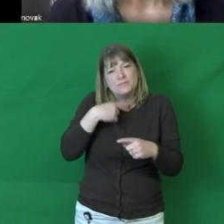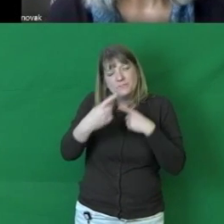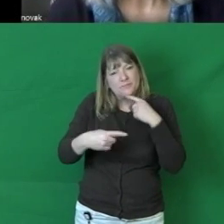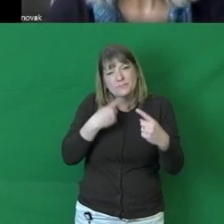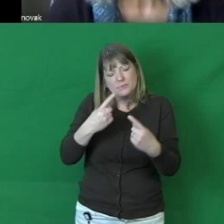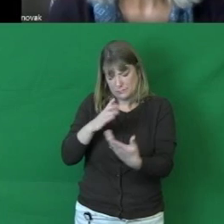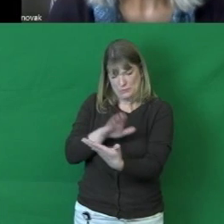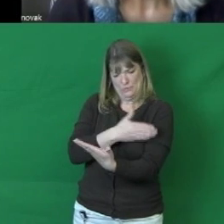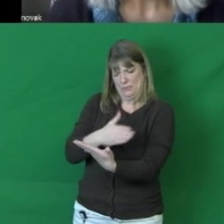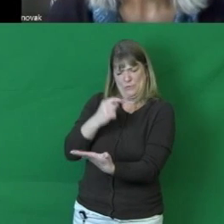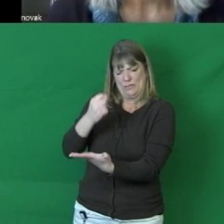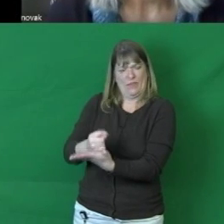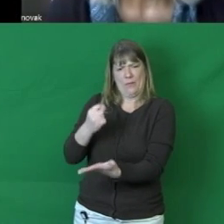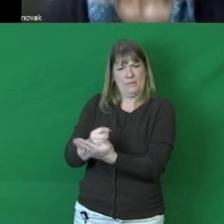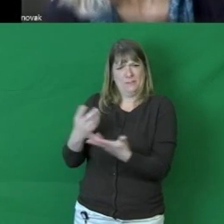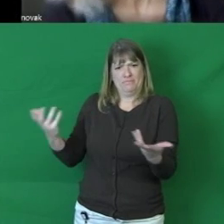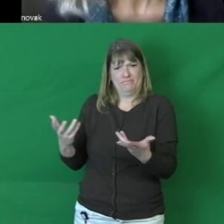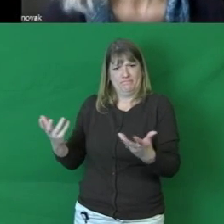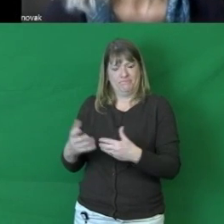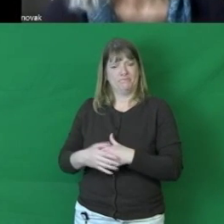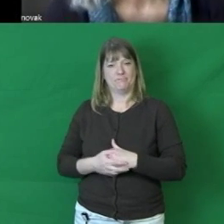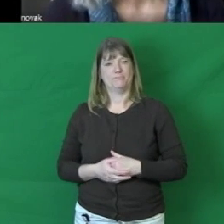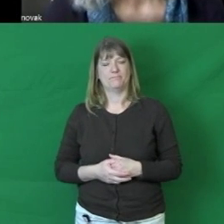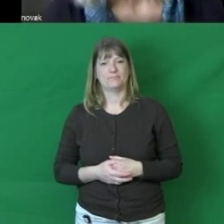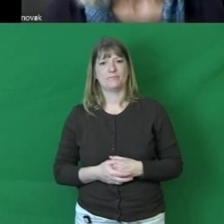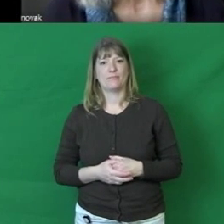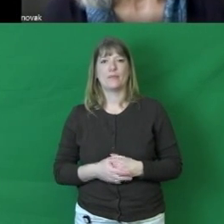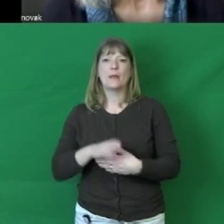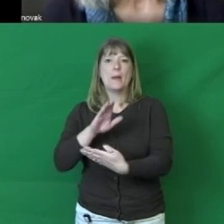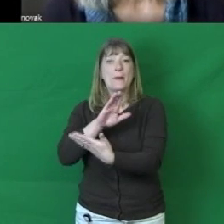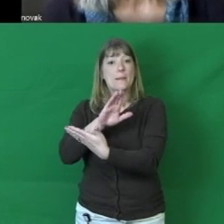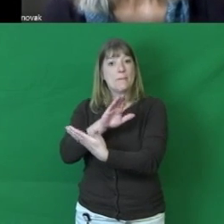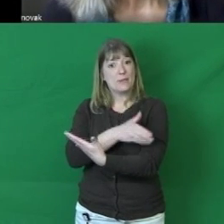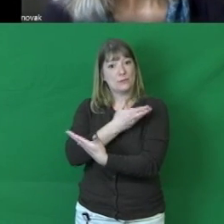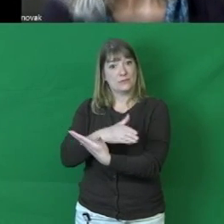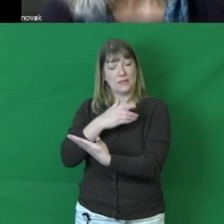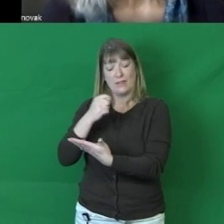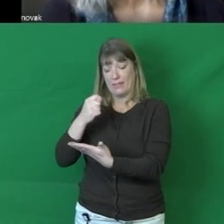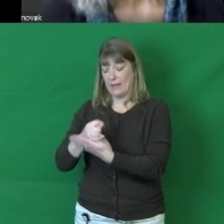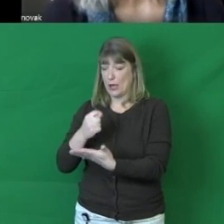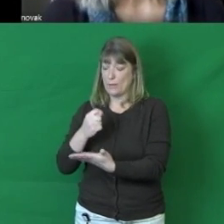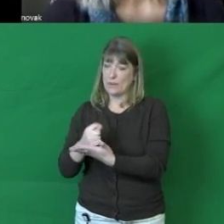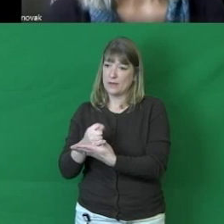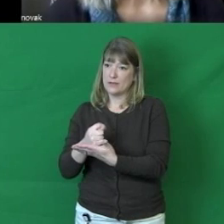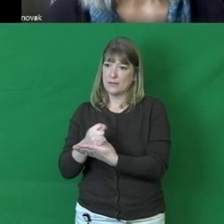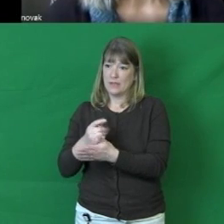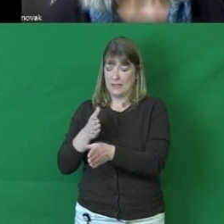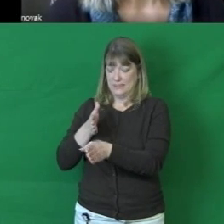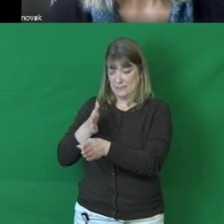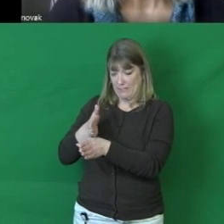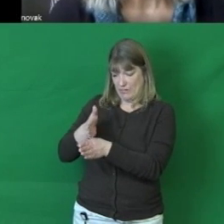what music therapy is. Music therapy is a field